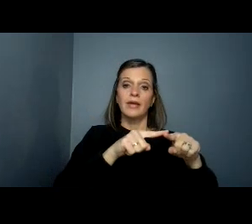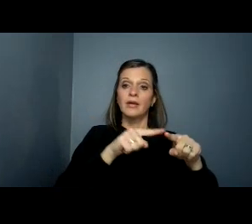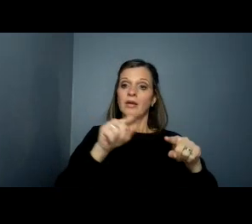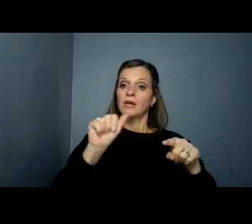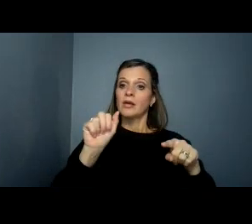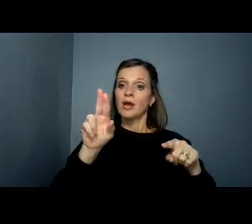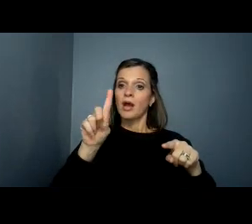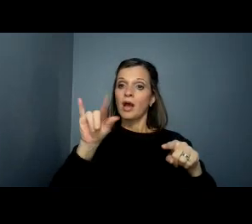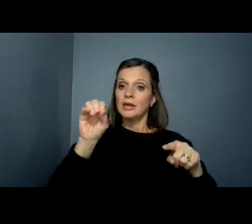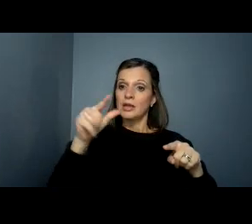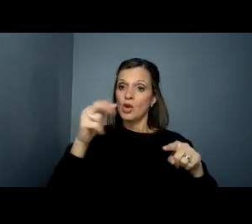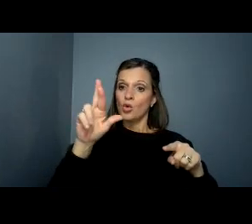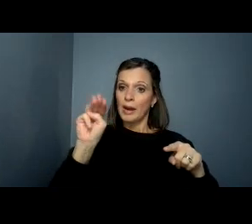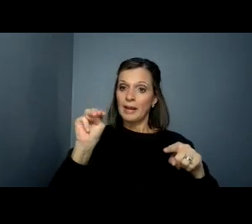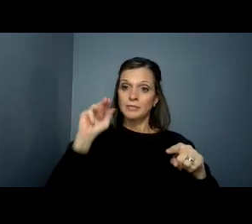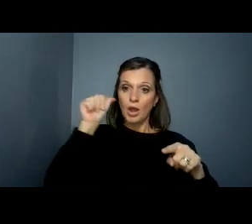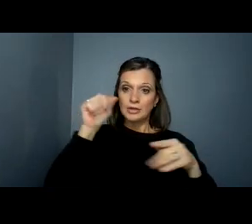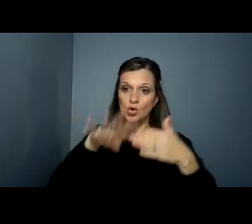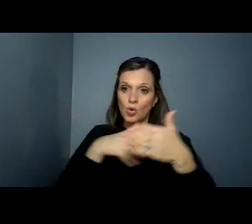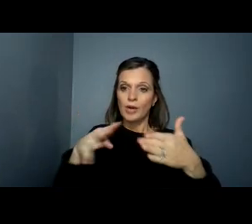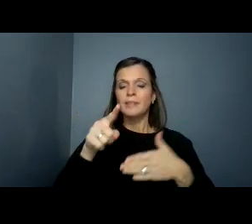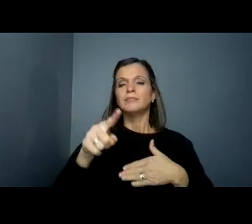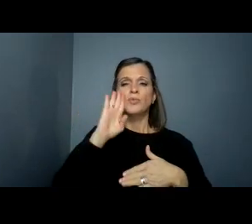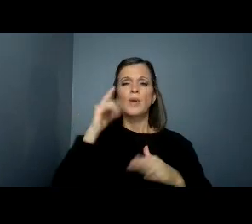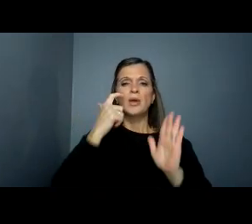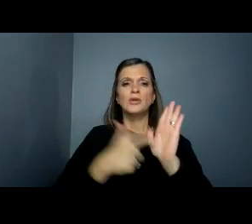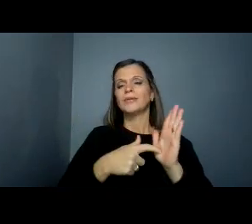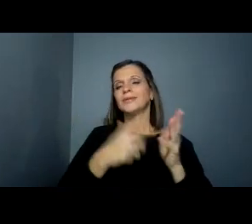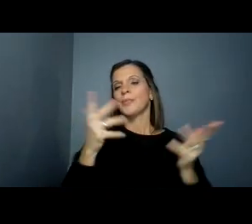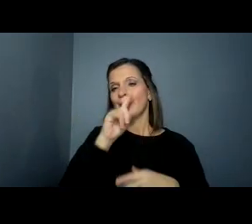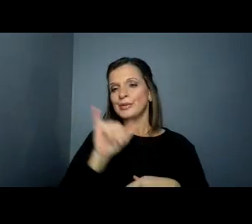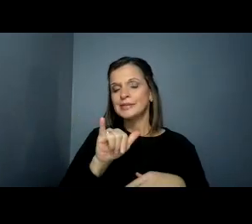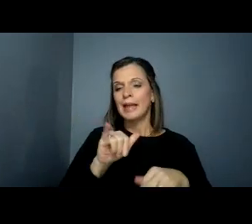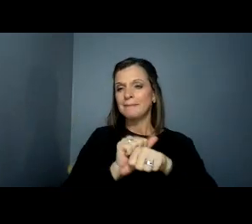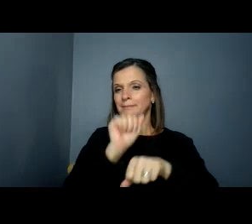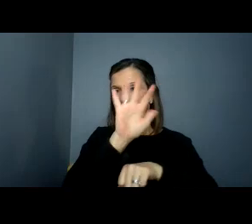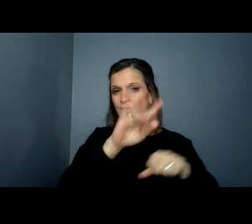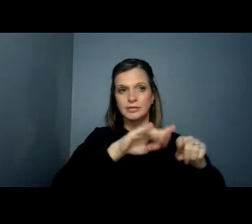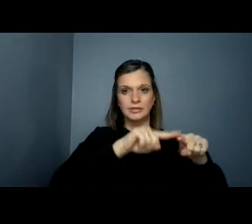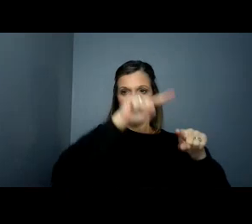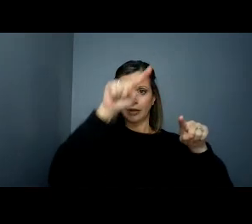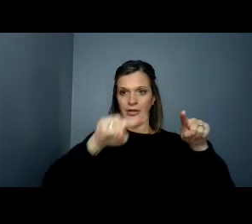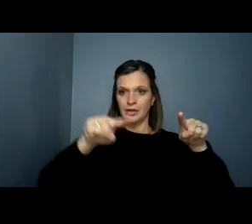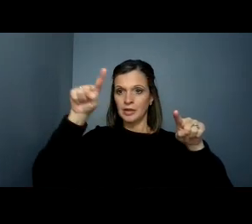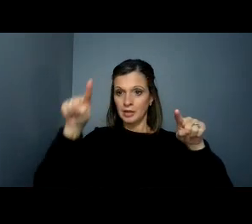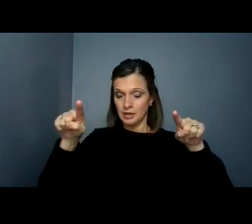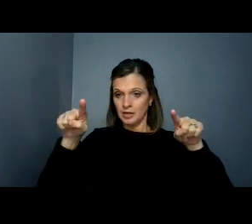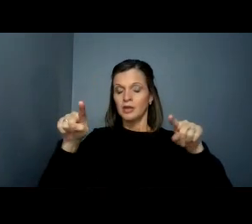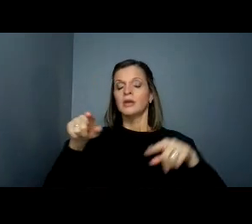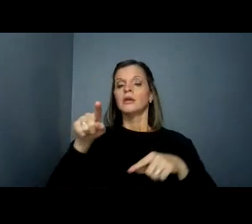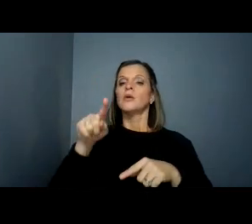and they and and what we're looking for is the pressure of the ear pressure of the eardrum where